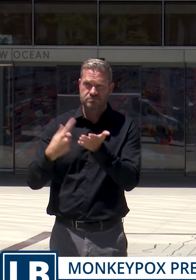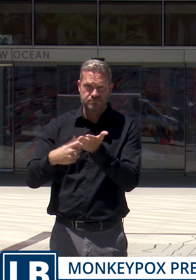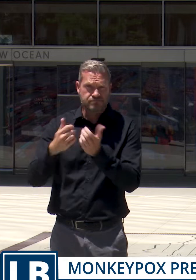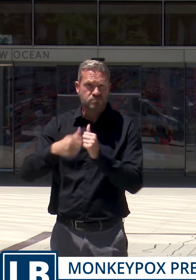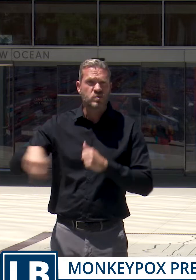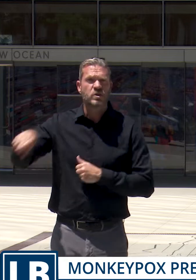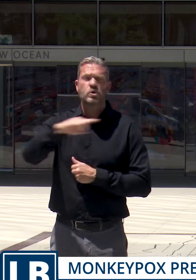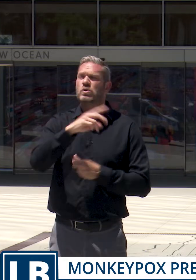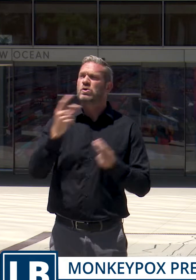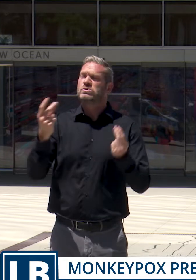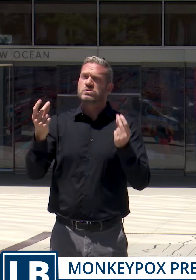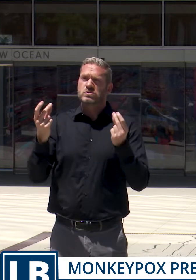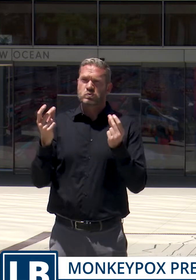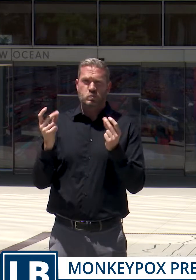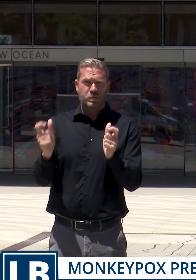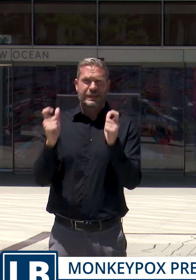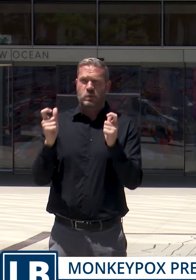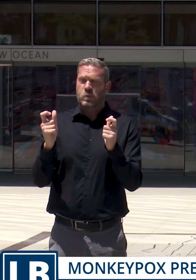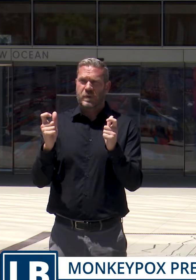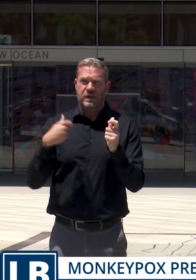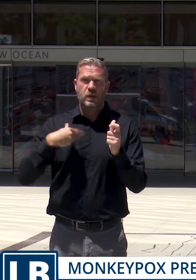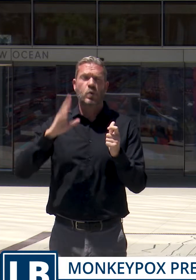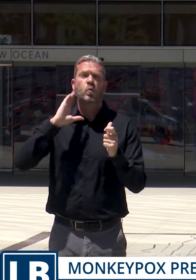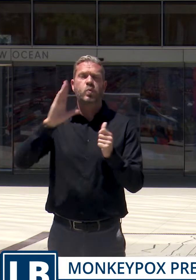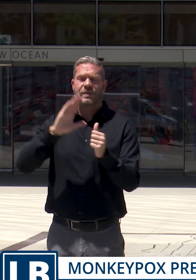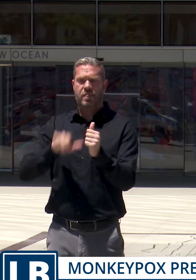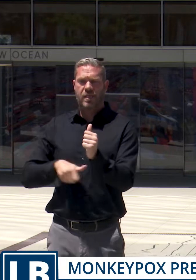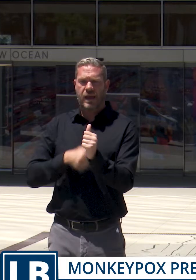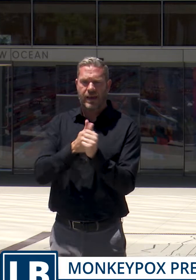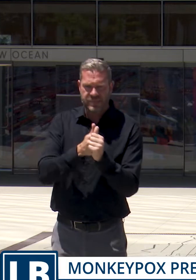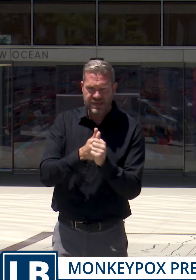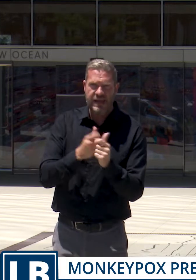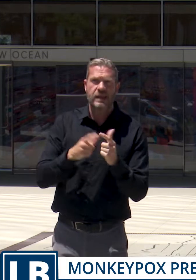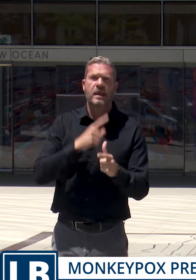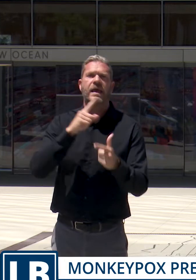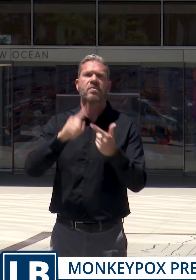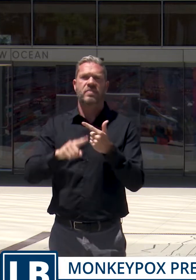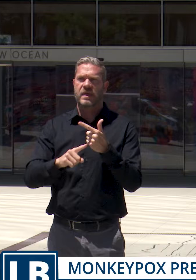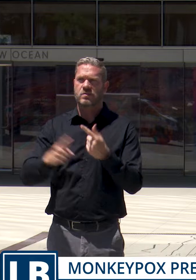we are going to give an update then we're going to take any questions that the press might have